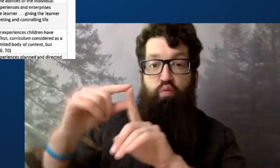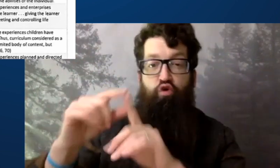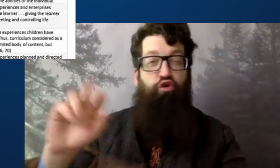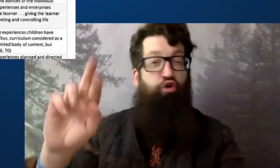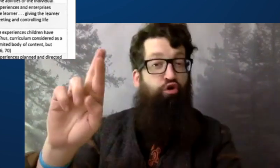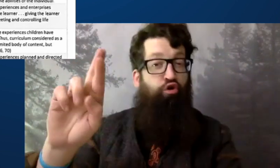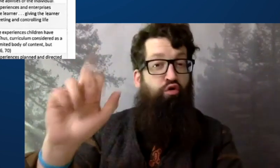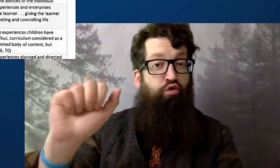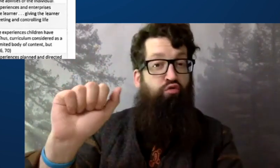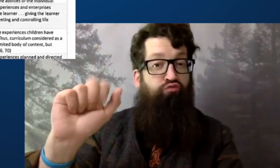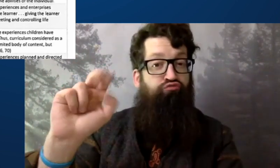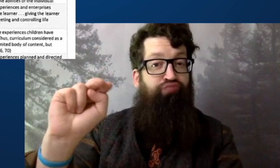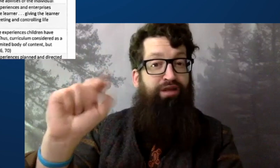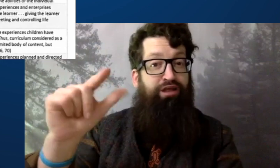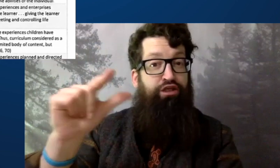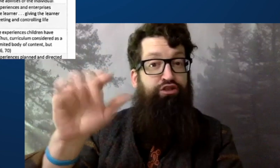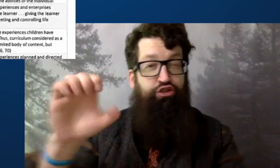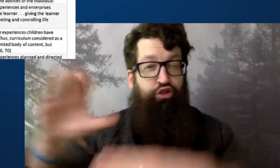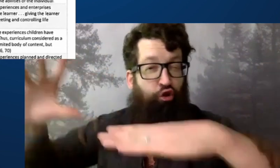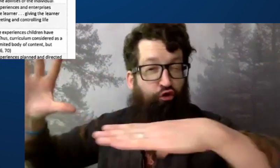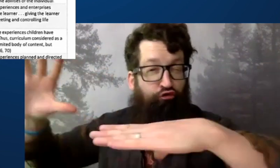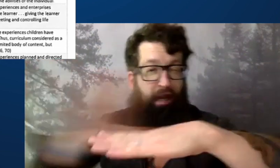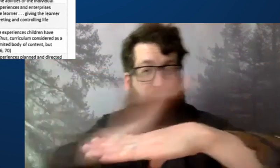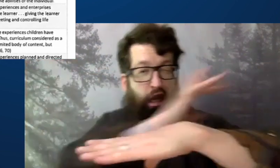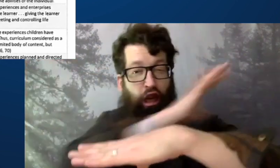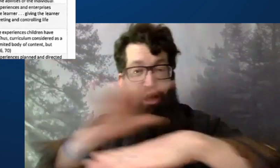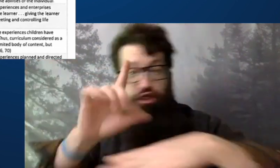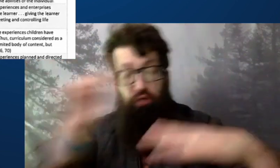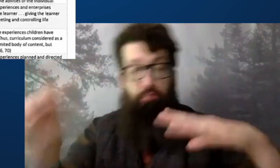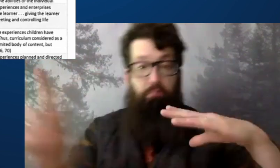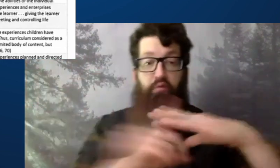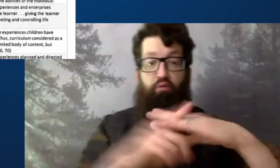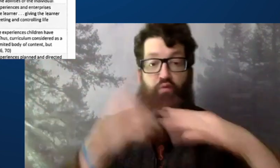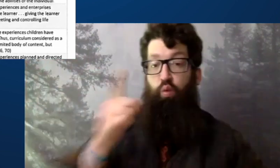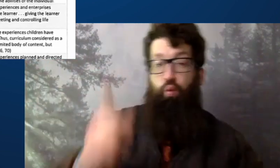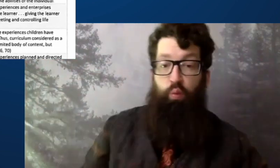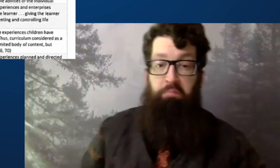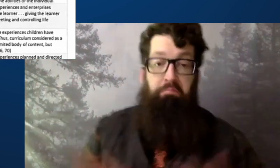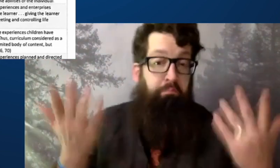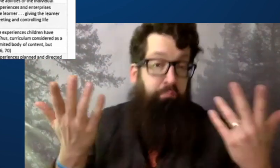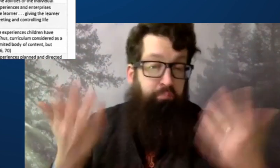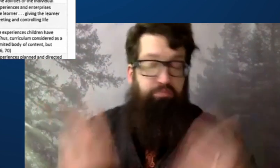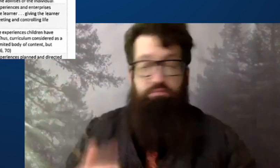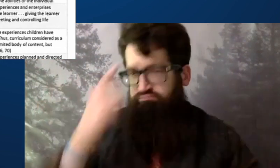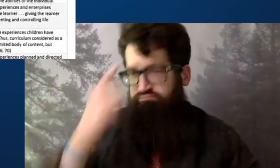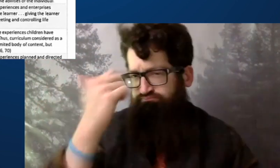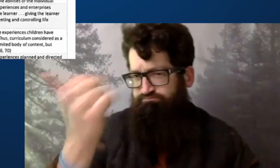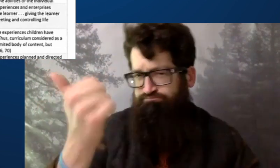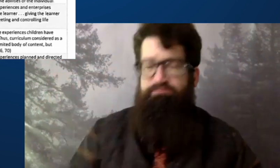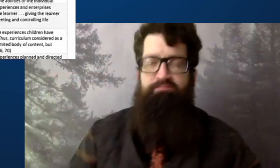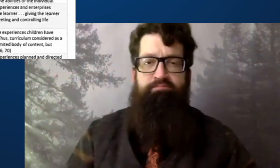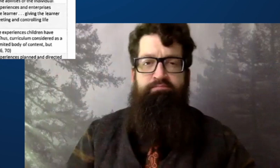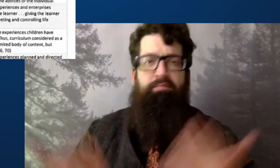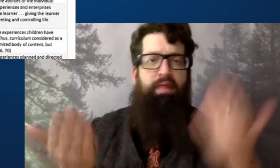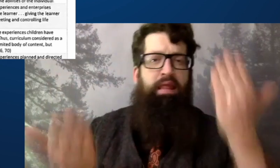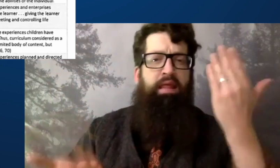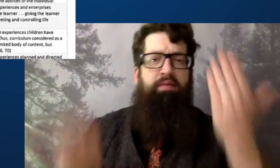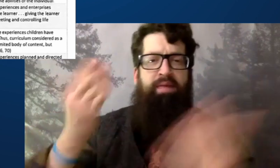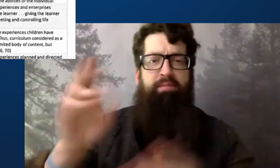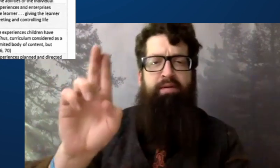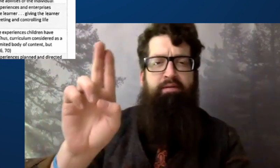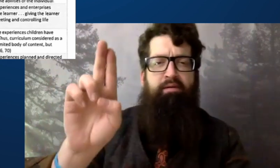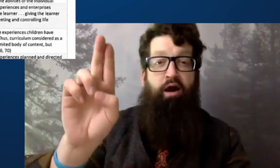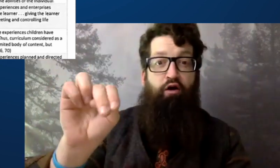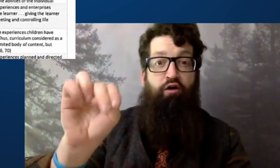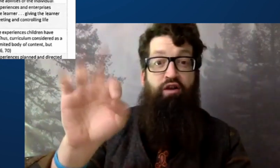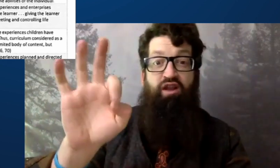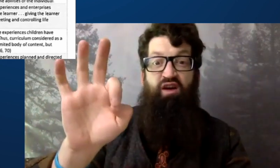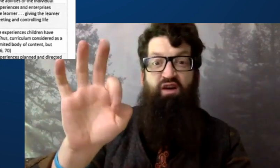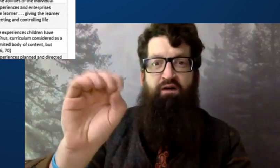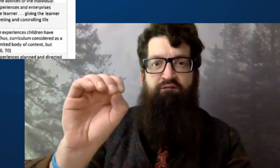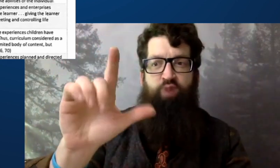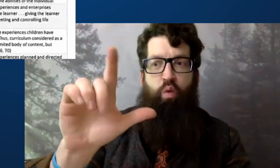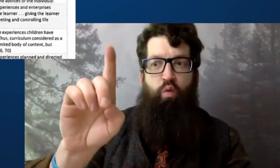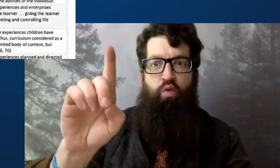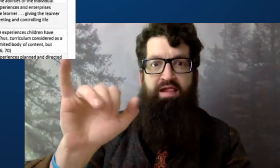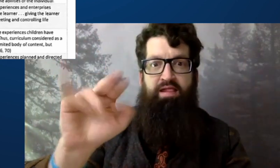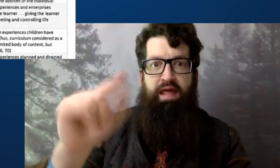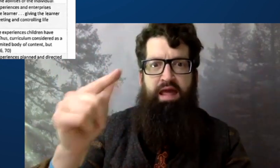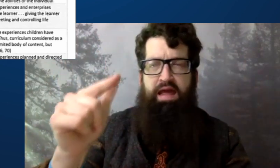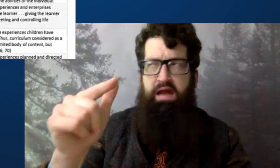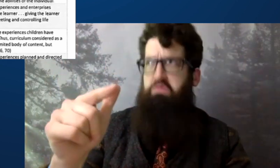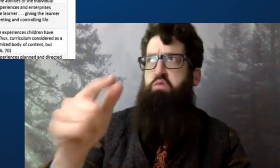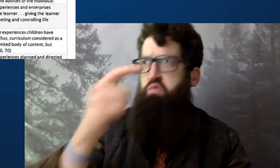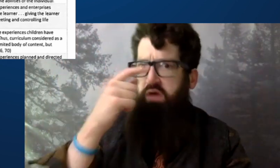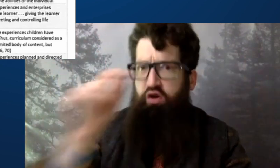if you read his definition, it speaks to an entire range of experiences.